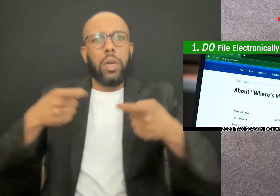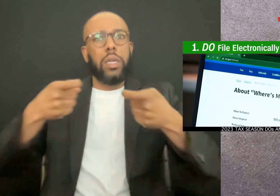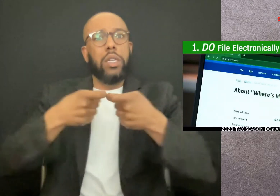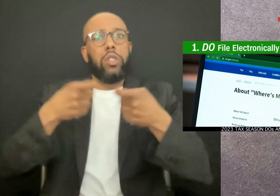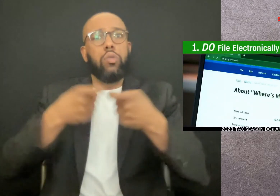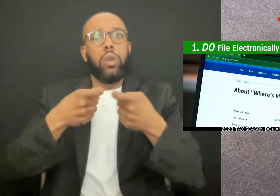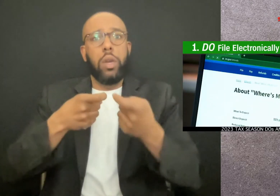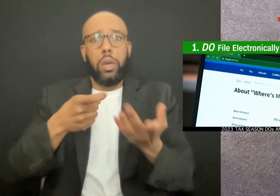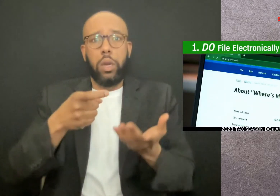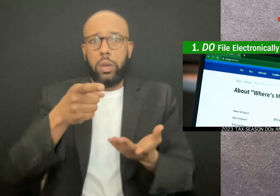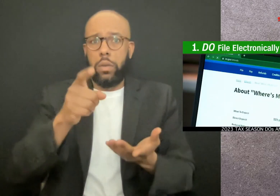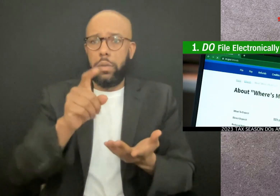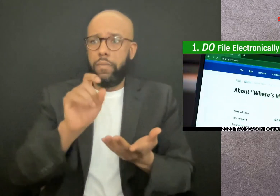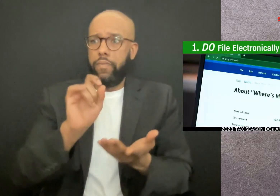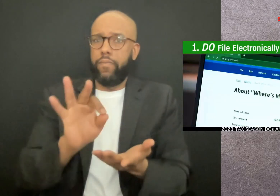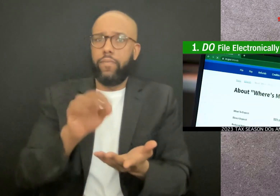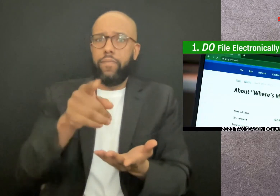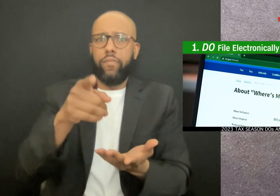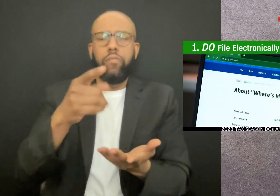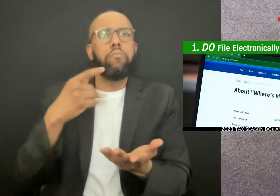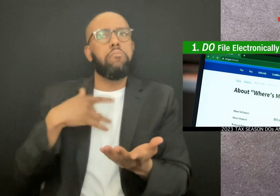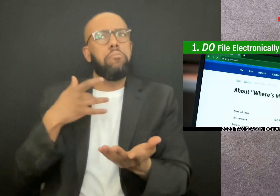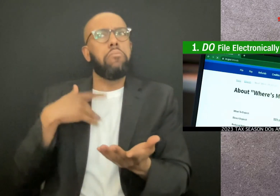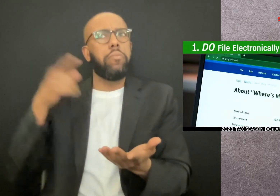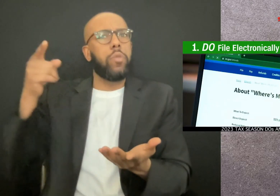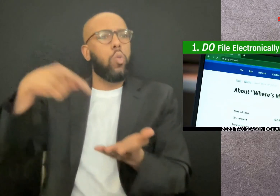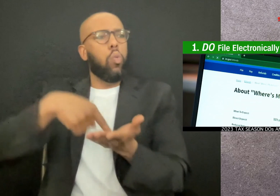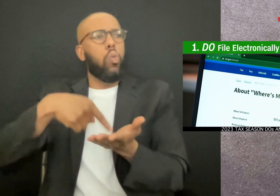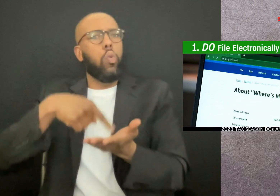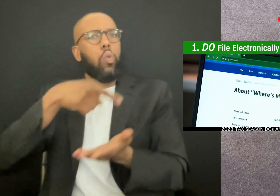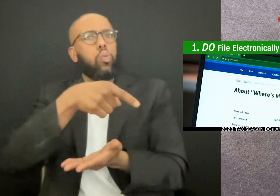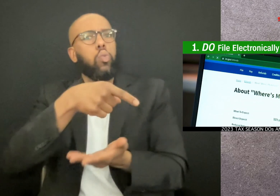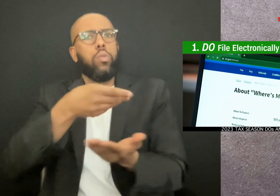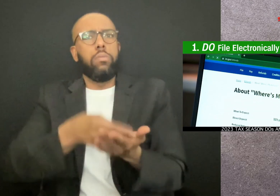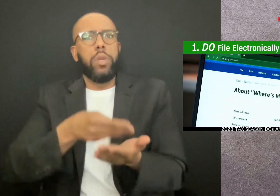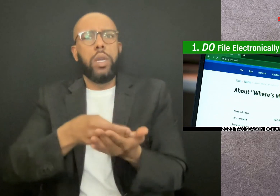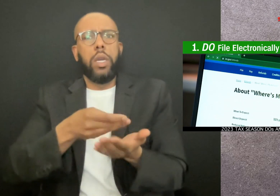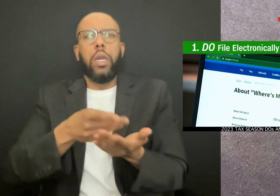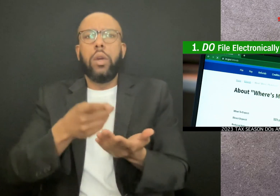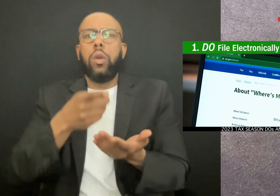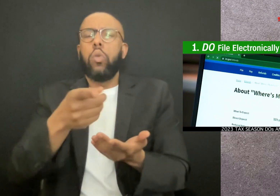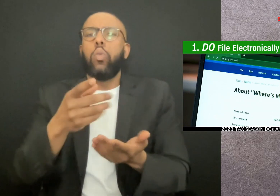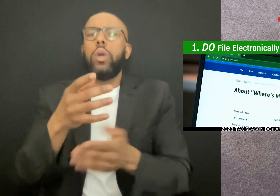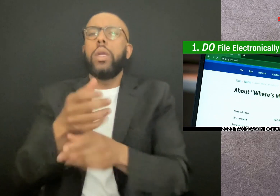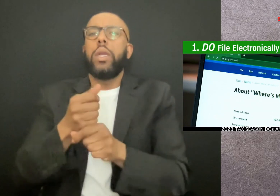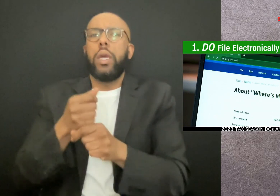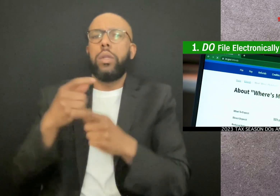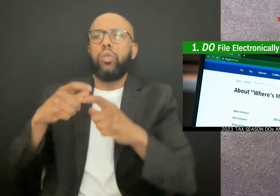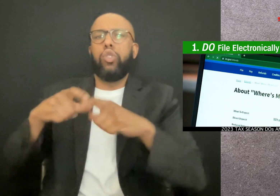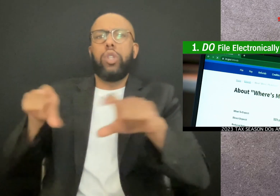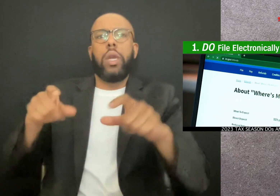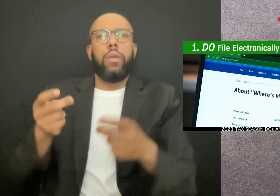number one file electronically if you're owed a refund you will get your check faster